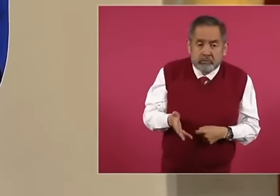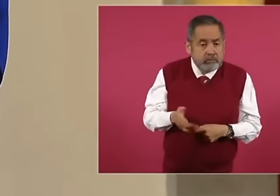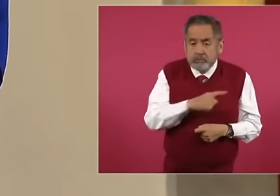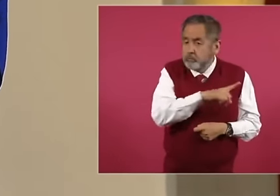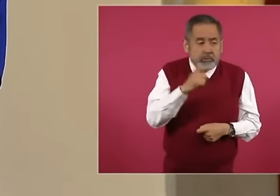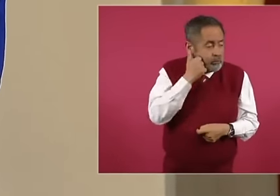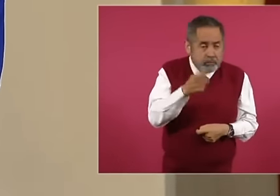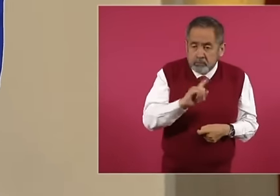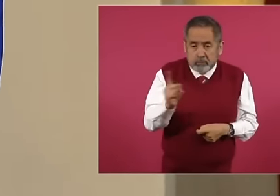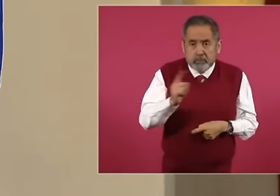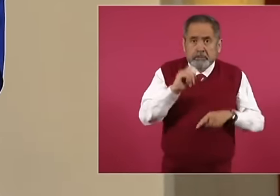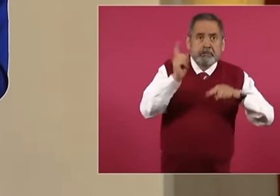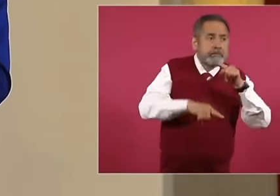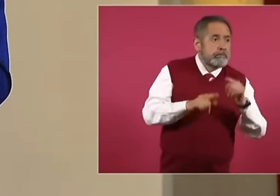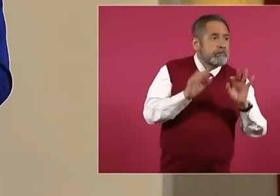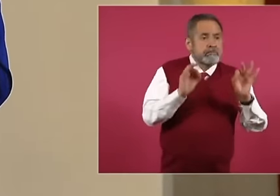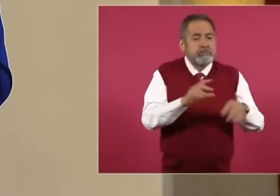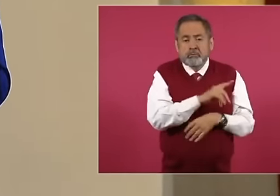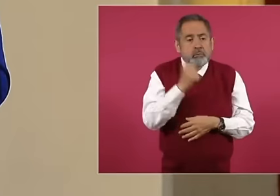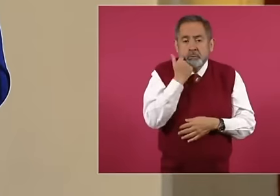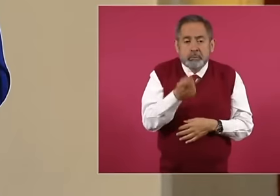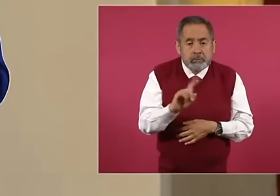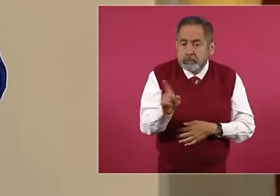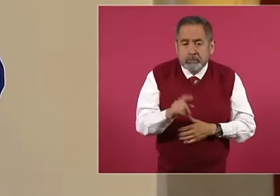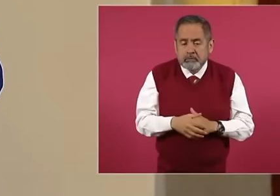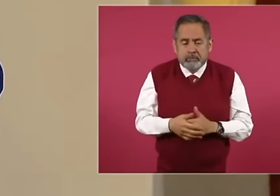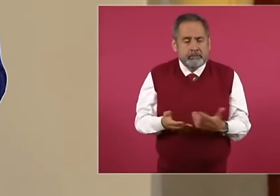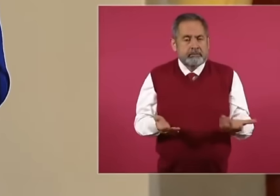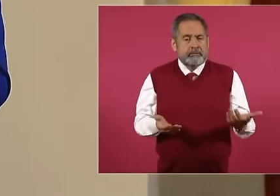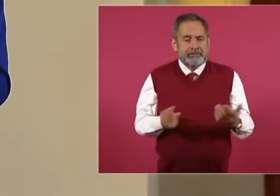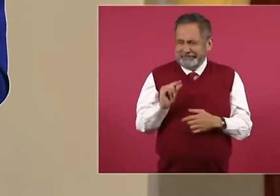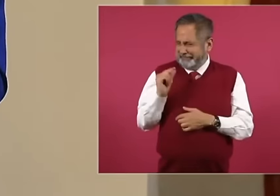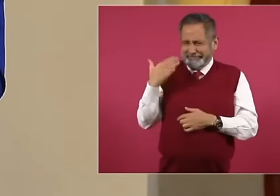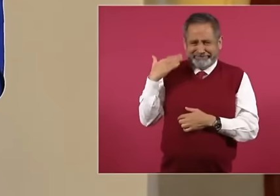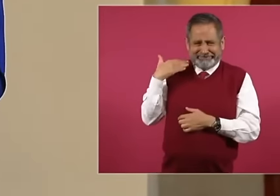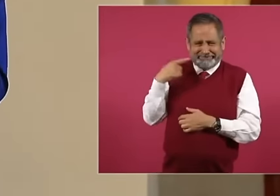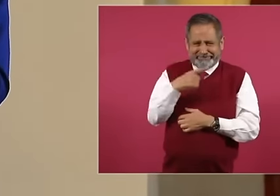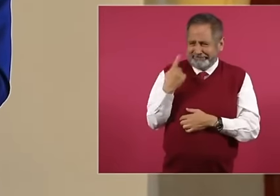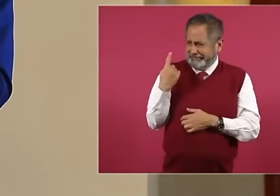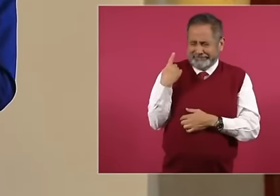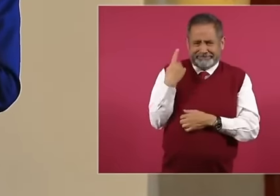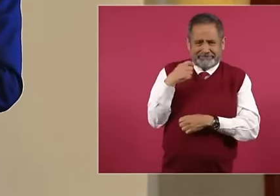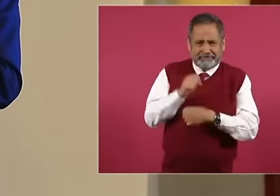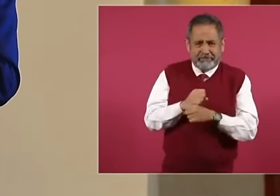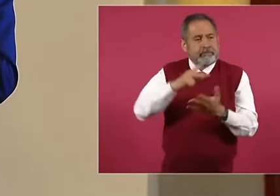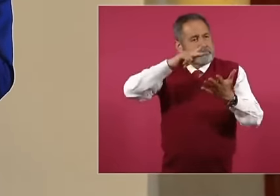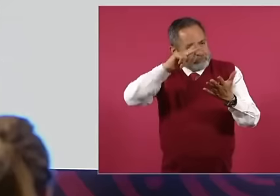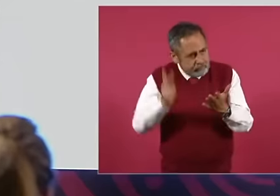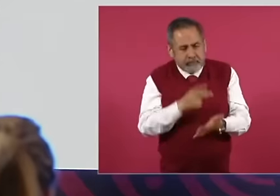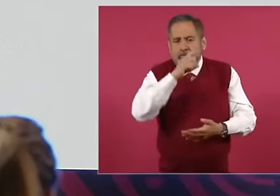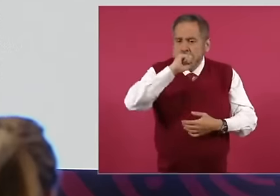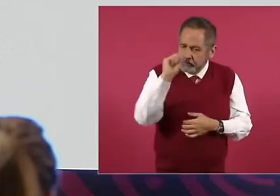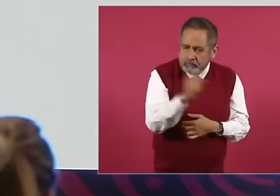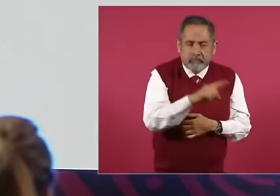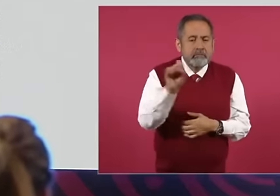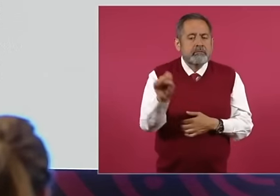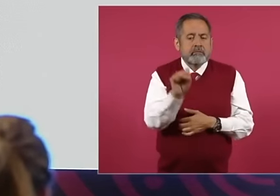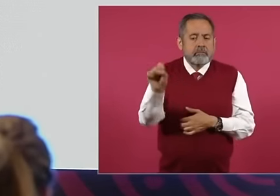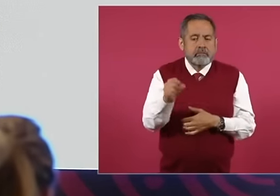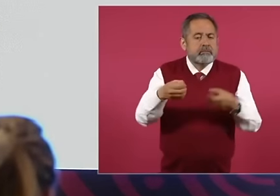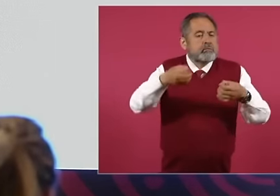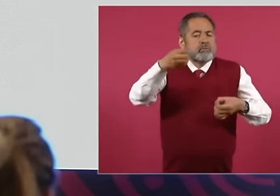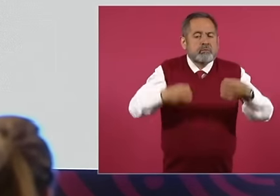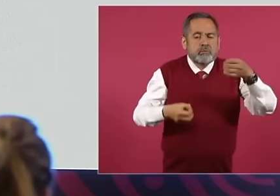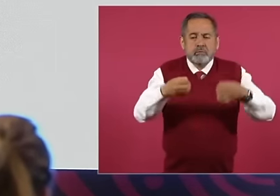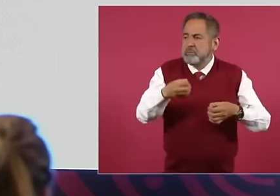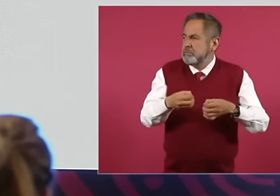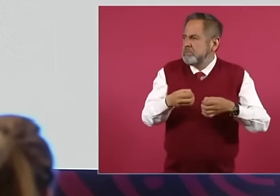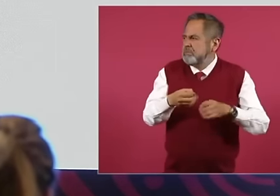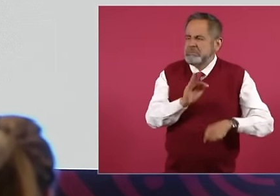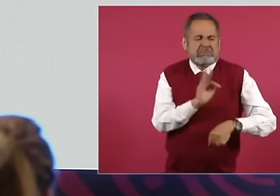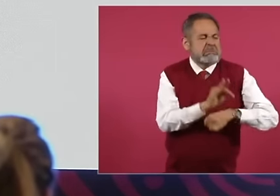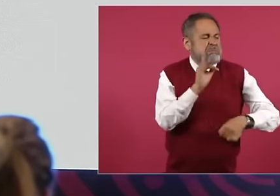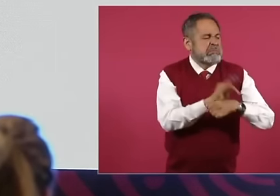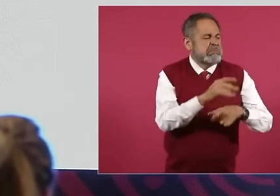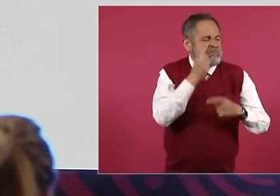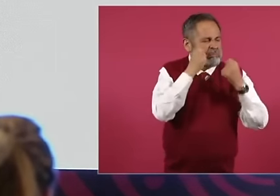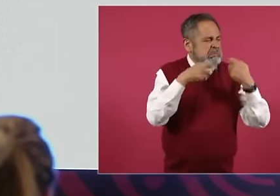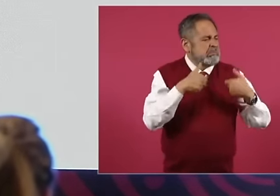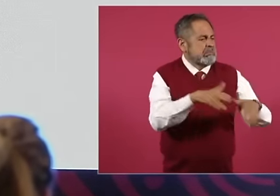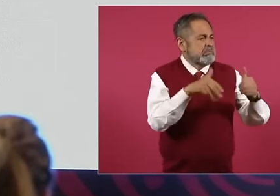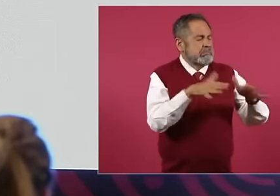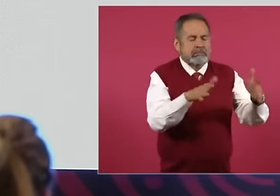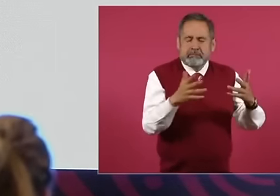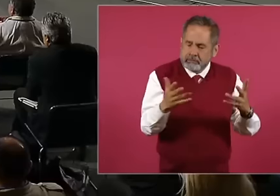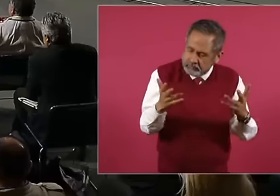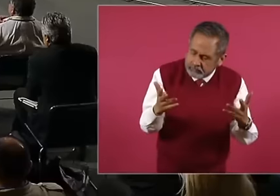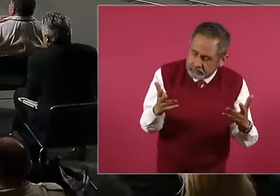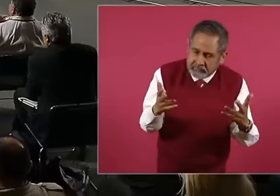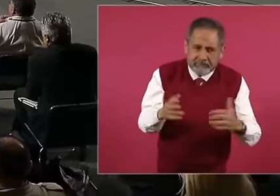there is the recent case last weekend, another Sabadazo of a judge